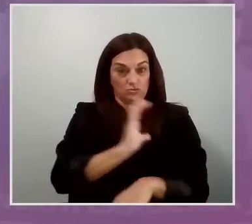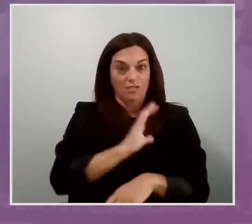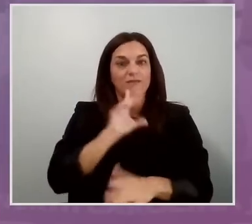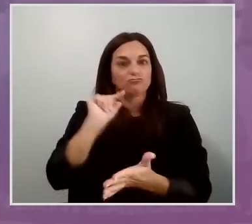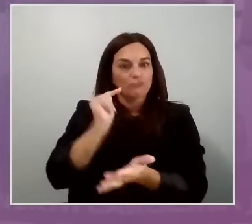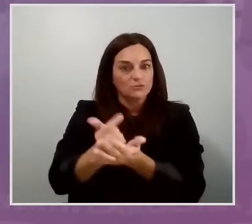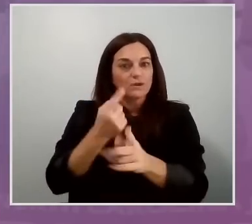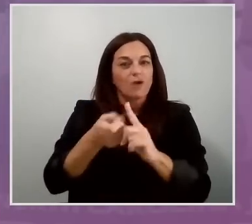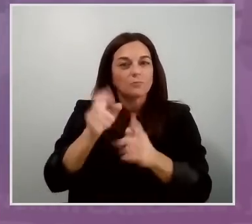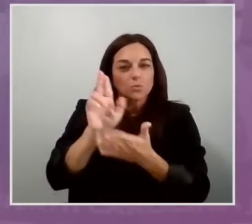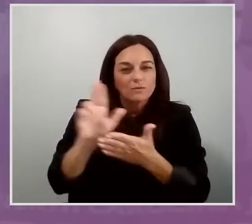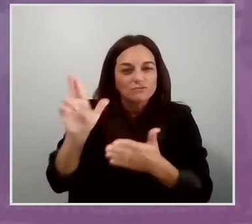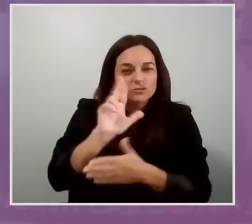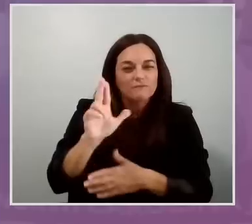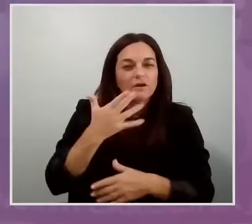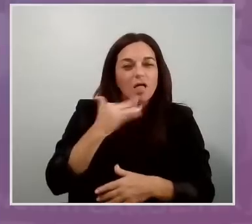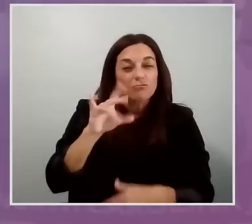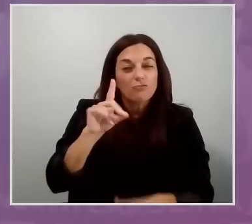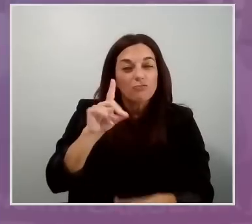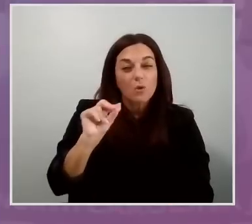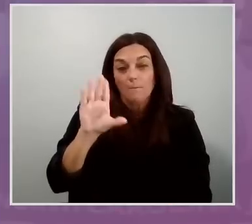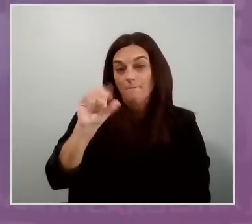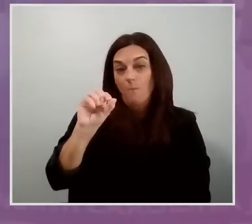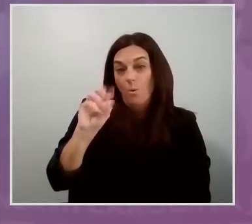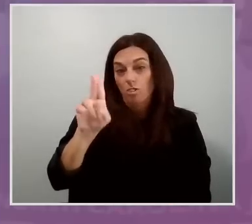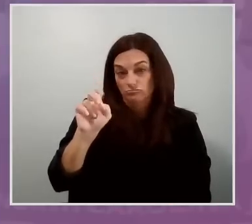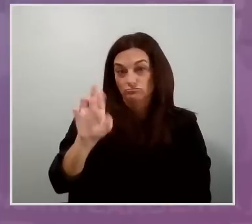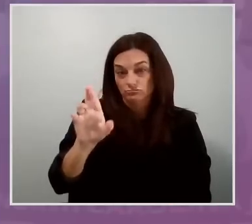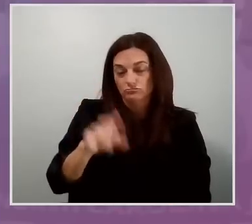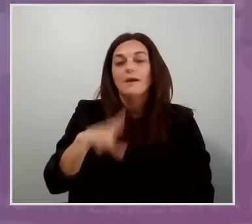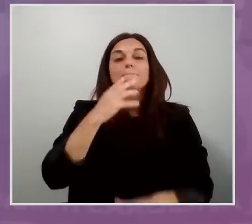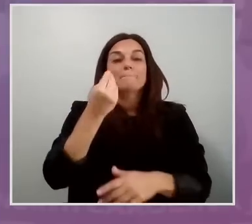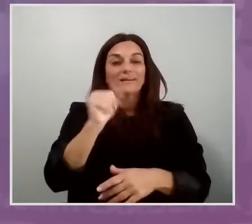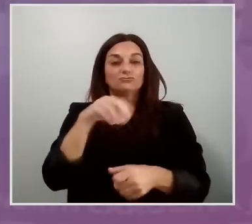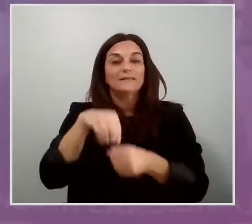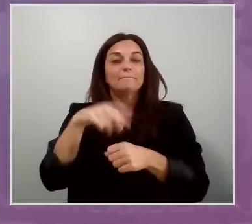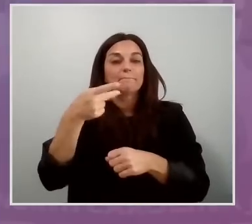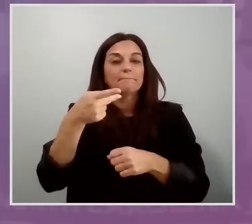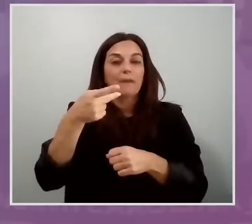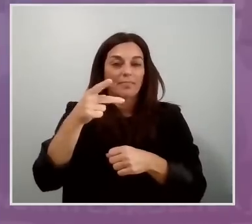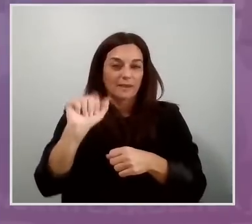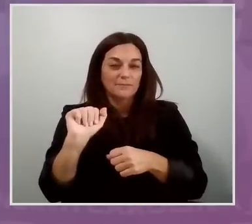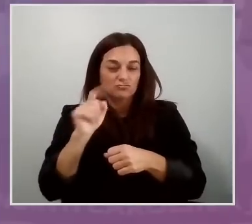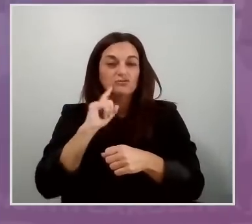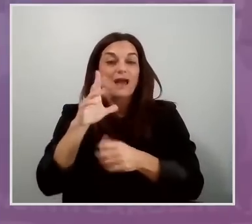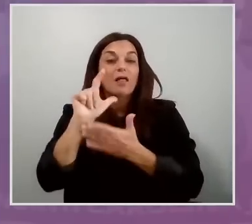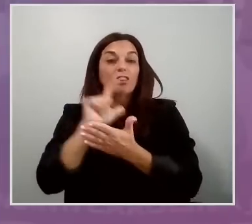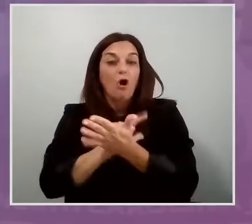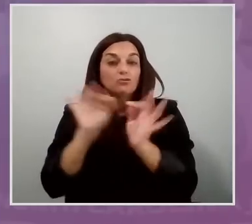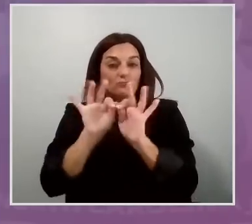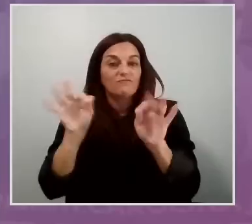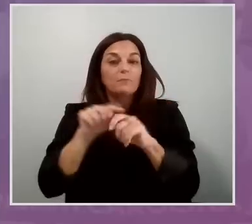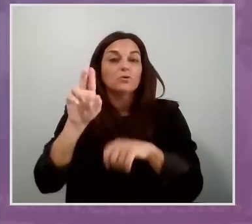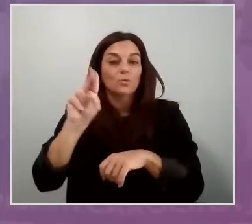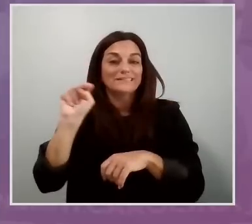SHE SERVED ON THE CITY COUNCIL AND GRADUATED FROM UNIVERSITY OF COLORADO BOULDER AND HAS A